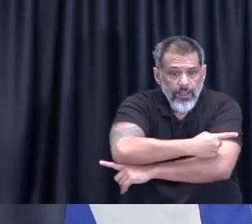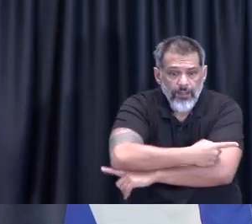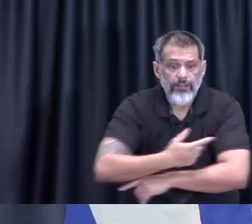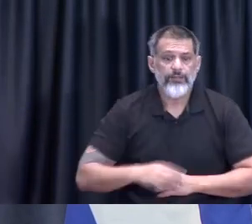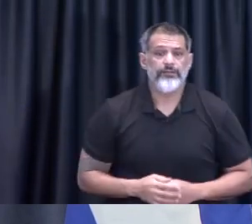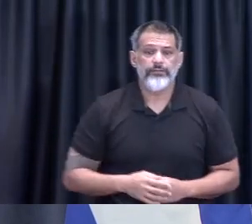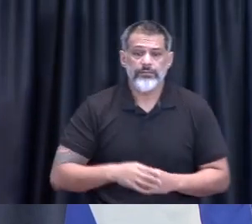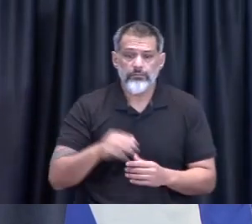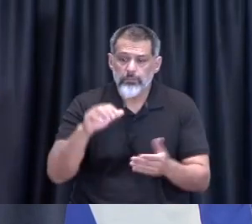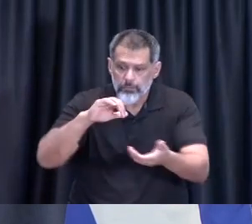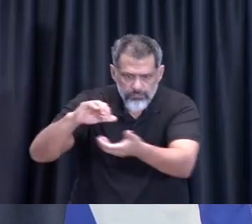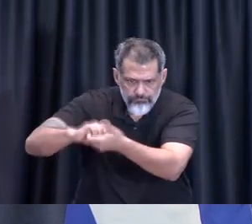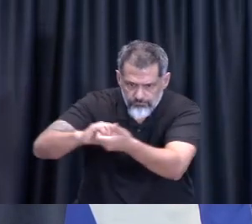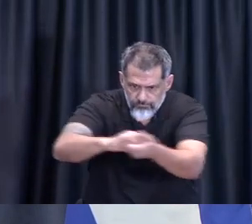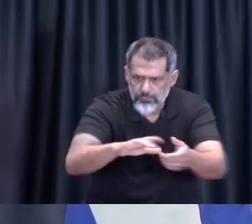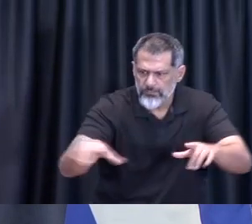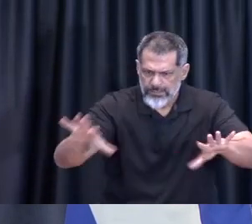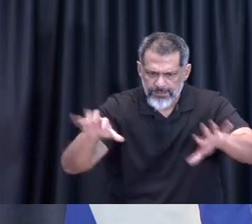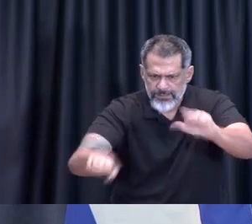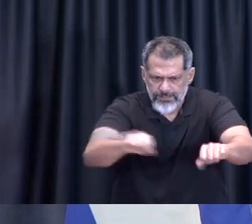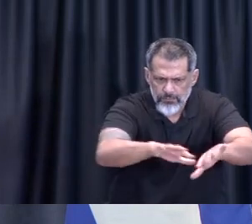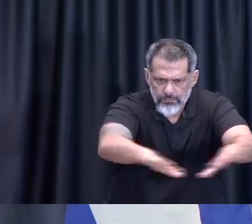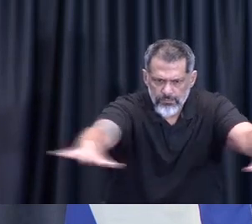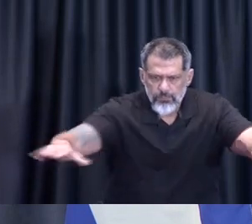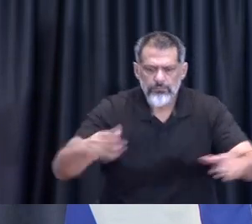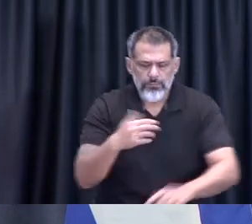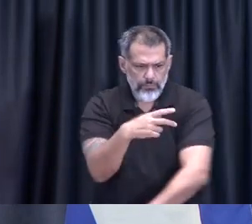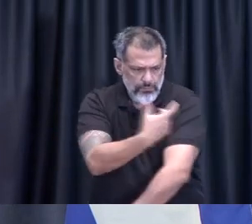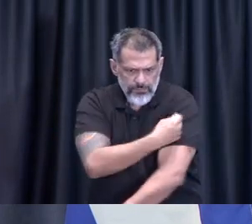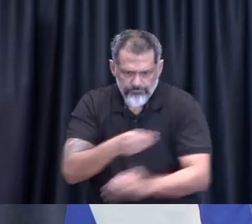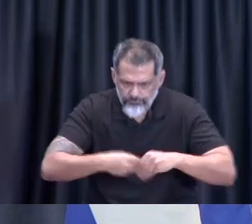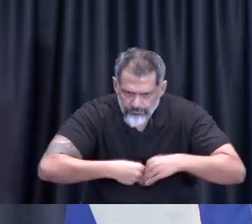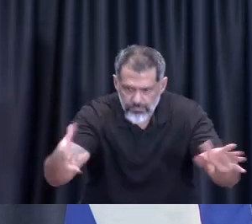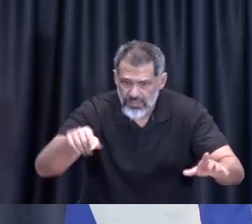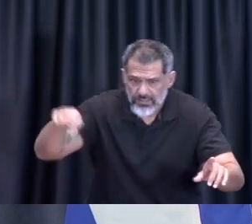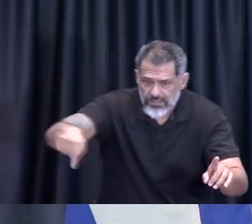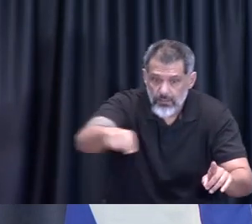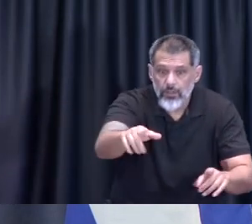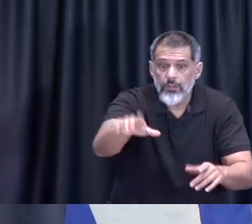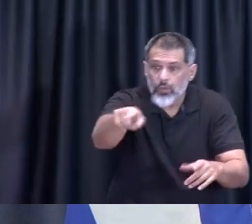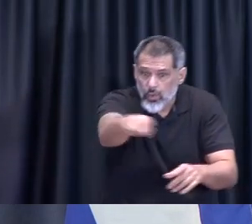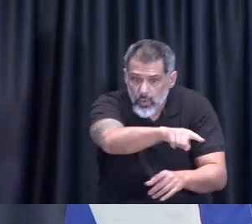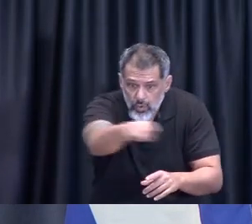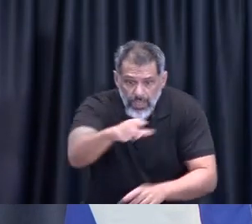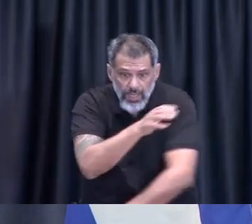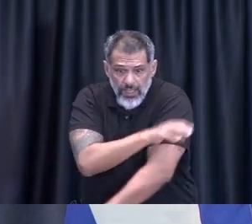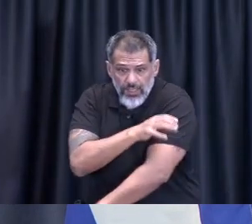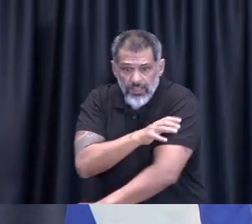to make vaccines available at community-based clinics, pharmacies and family doctors'